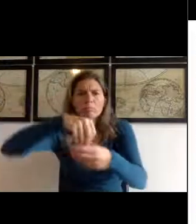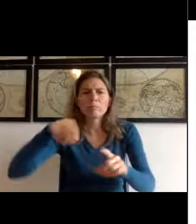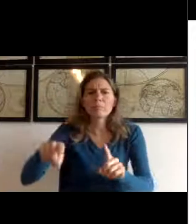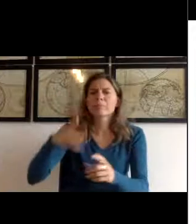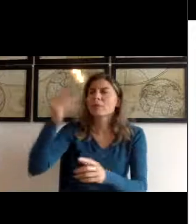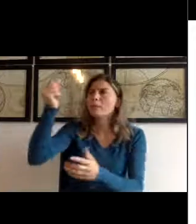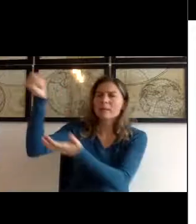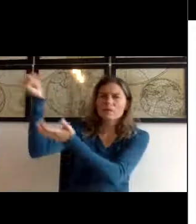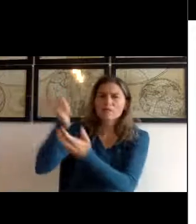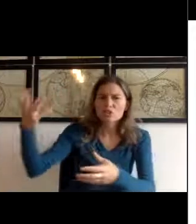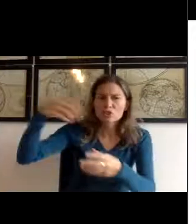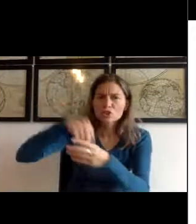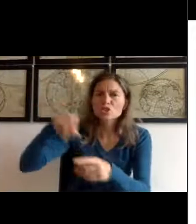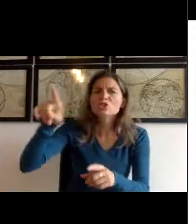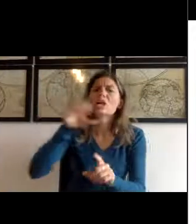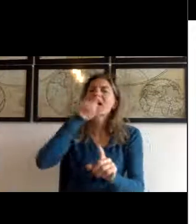a whole range of different people.